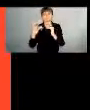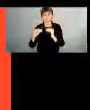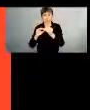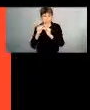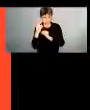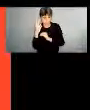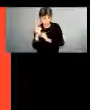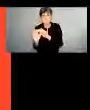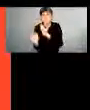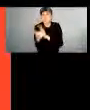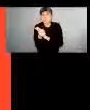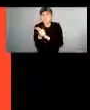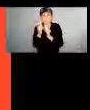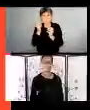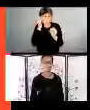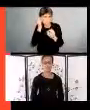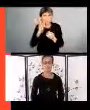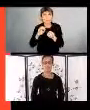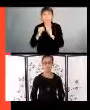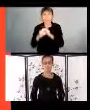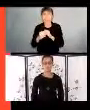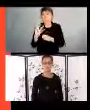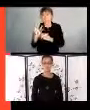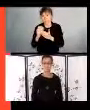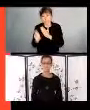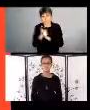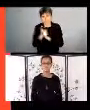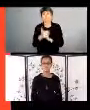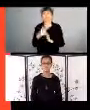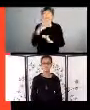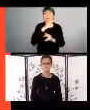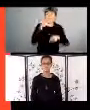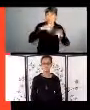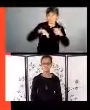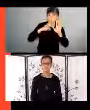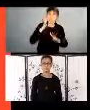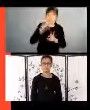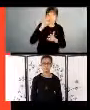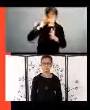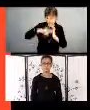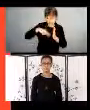will likely read them in sequential order. Reach out early if you need any assistance